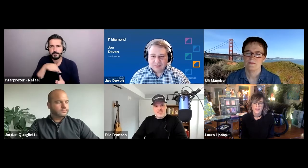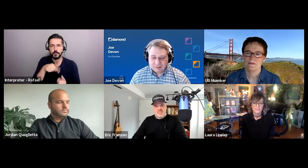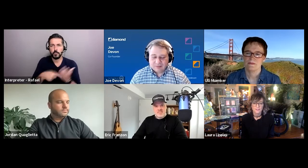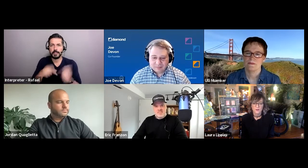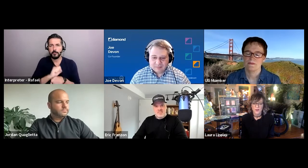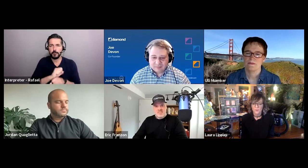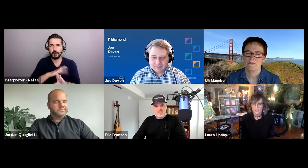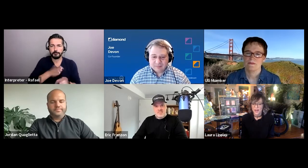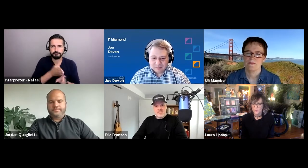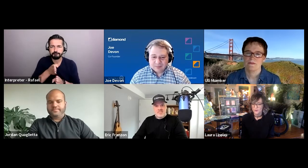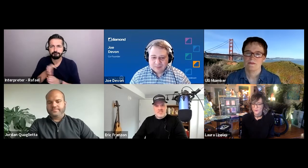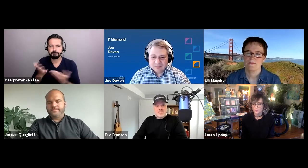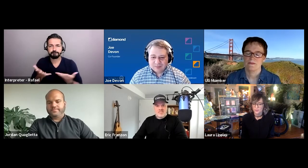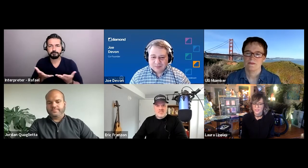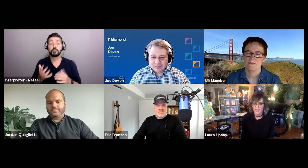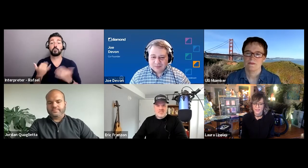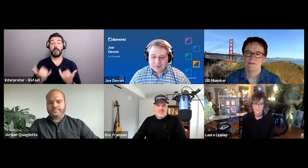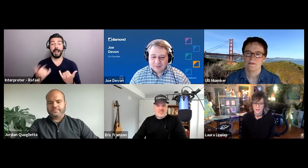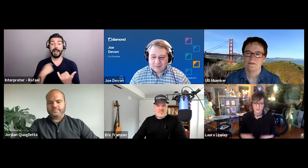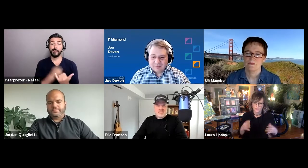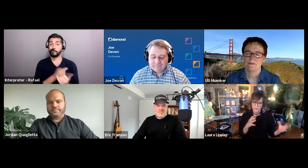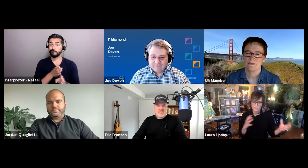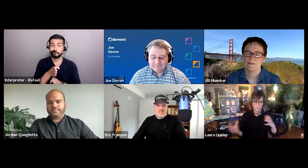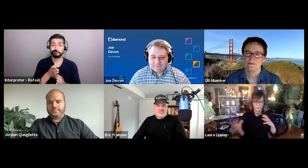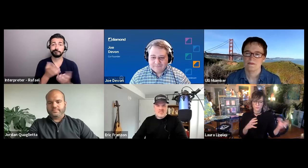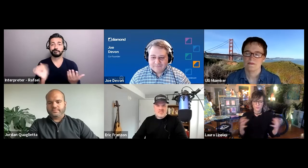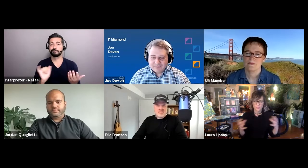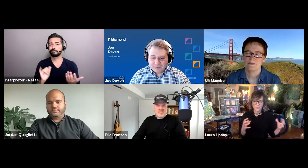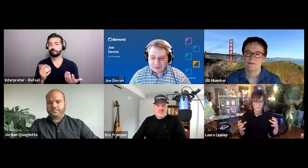And so right now we're looking at kind of splitting it up